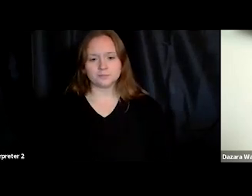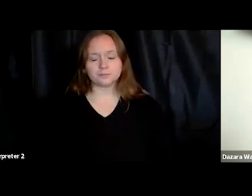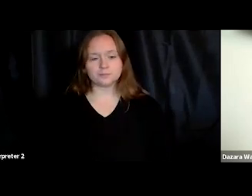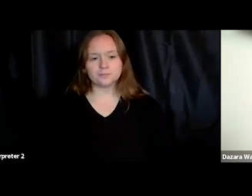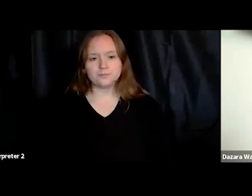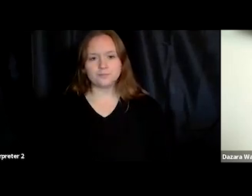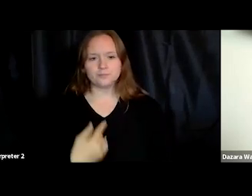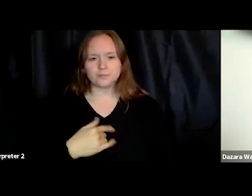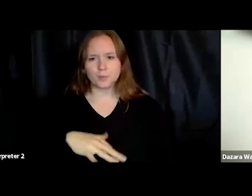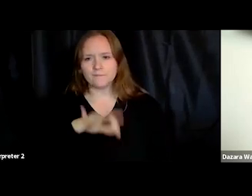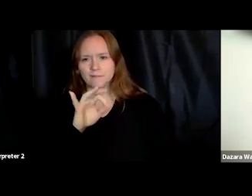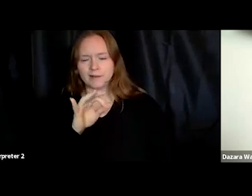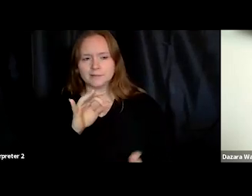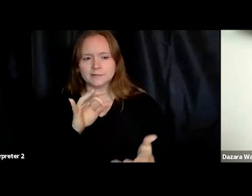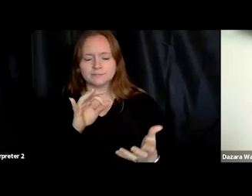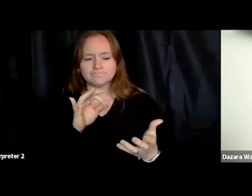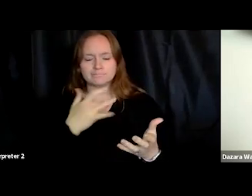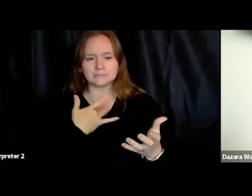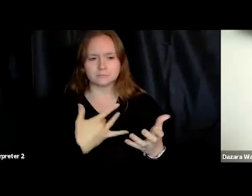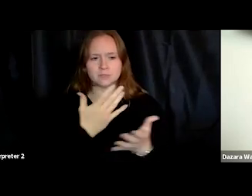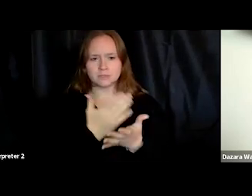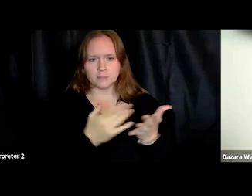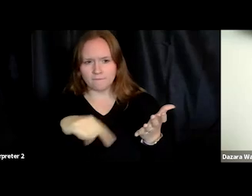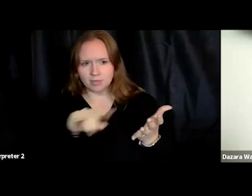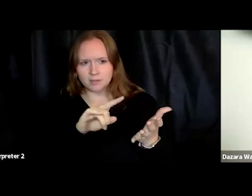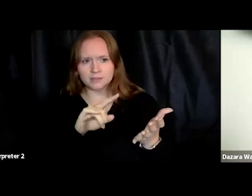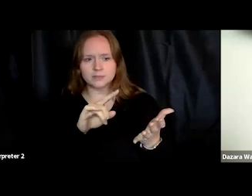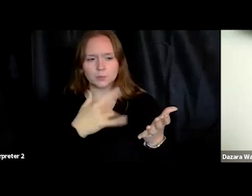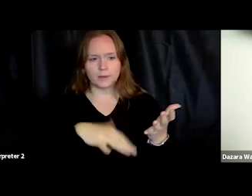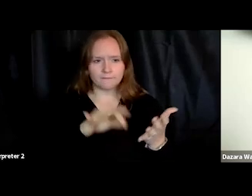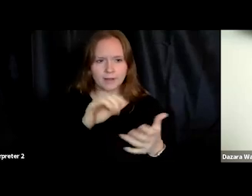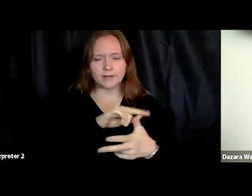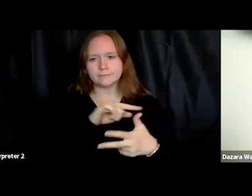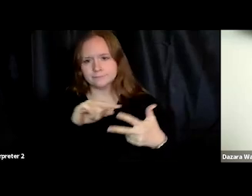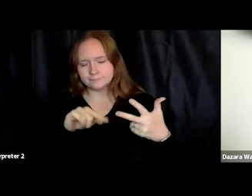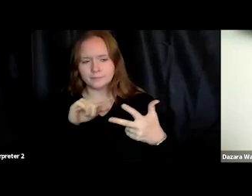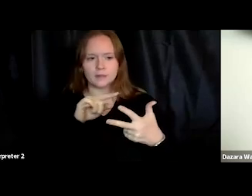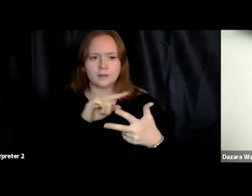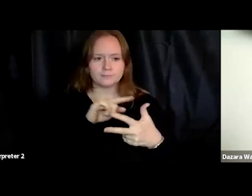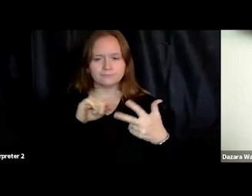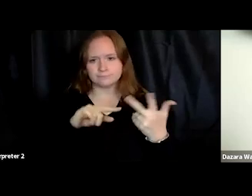are often found in the sections of the demographics, substance use and legal histories.